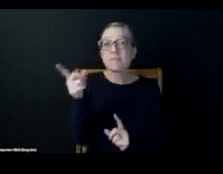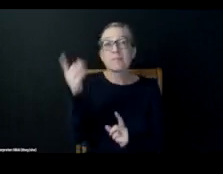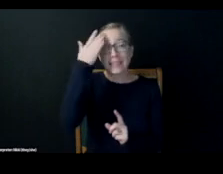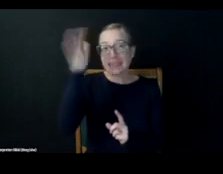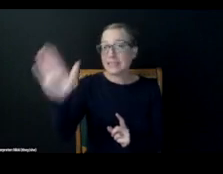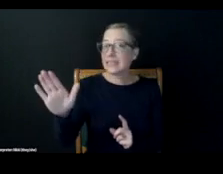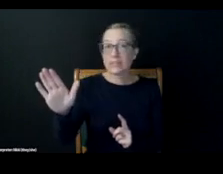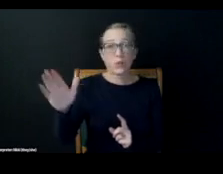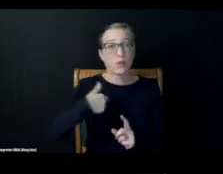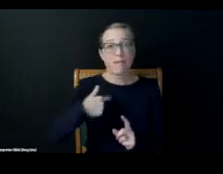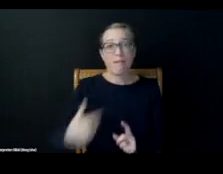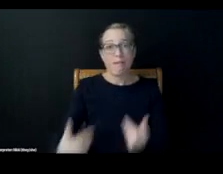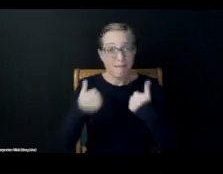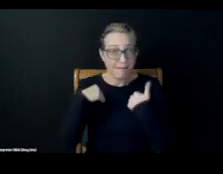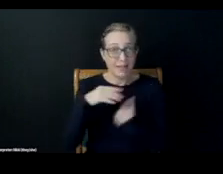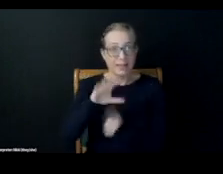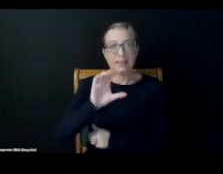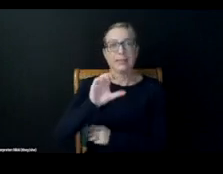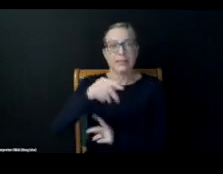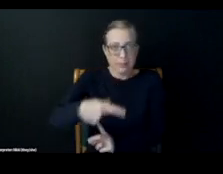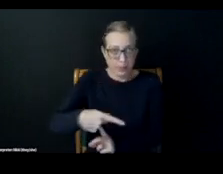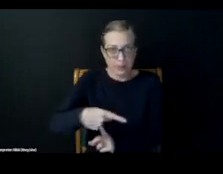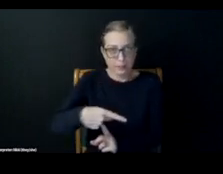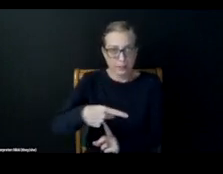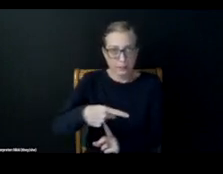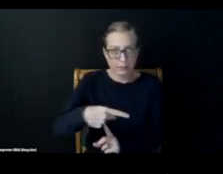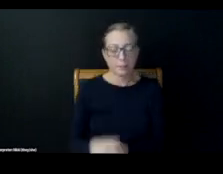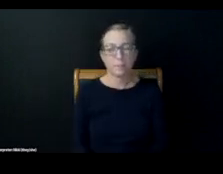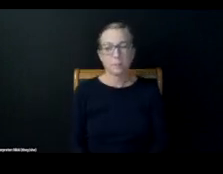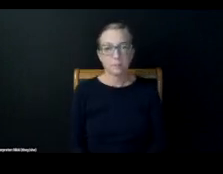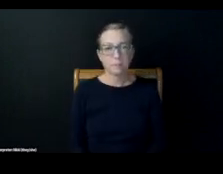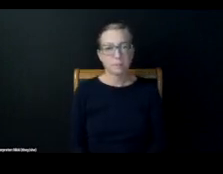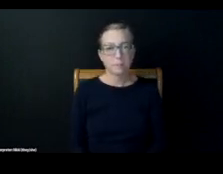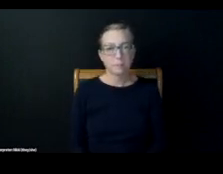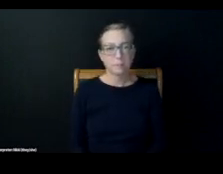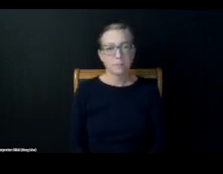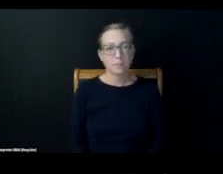She thought she didn't.